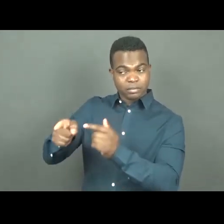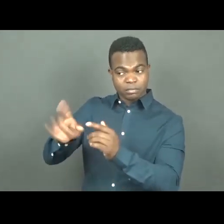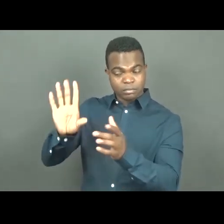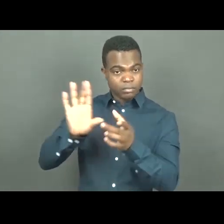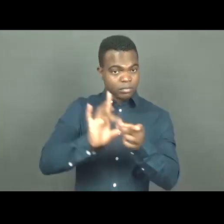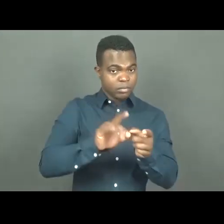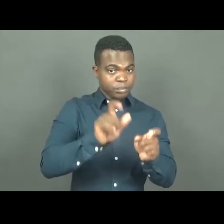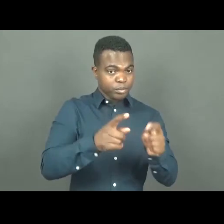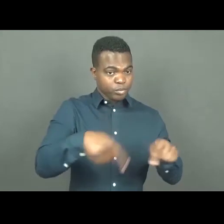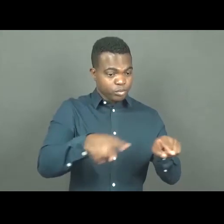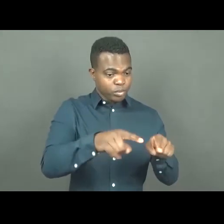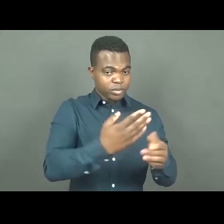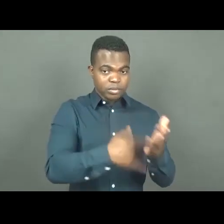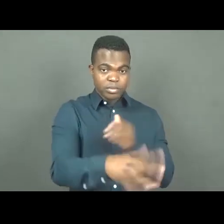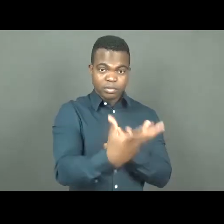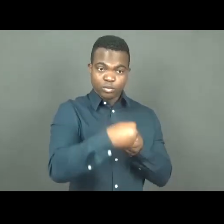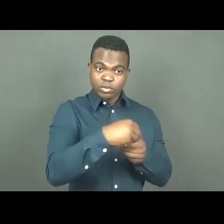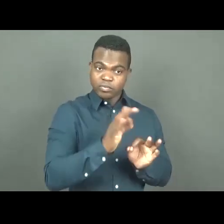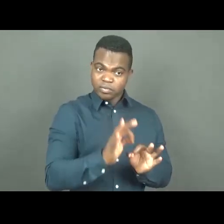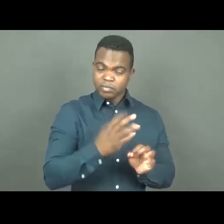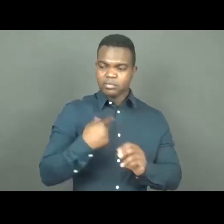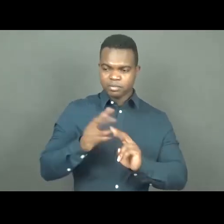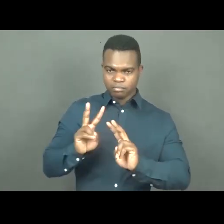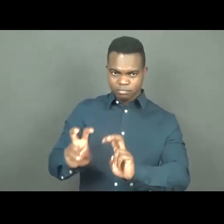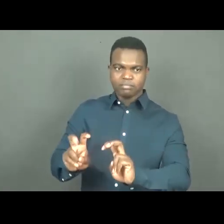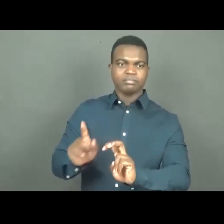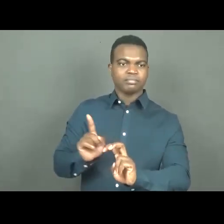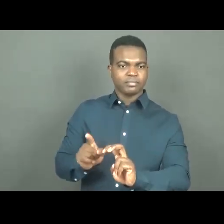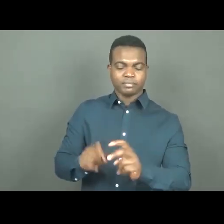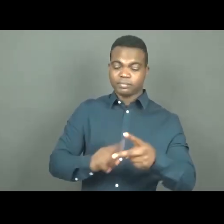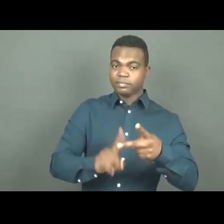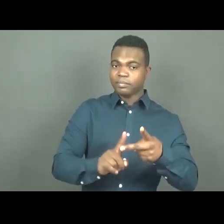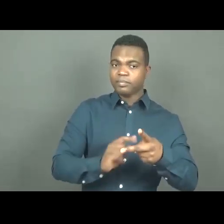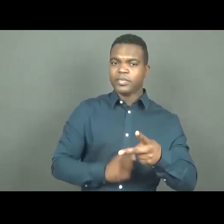of persons with disabilities in reality. So, to look at the first of these angles